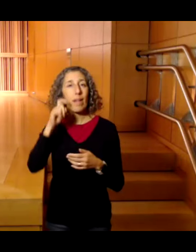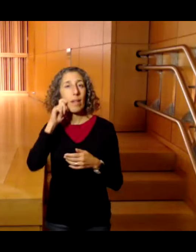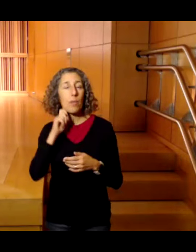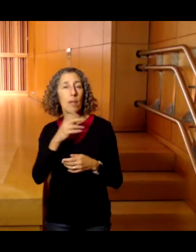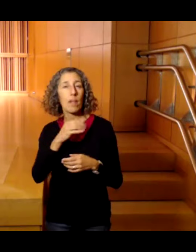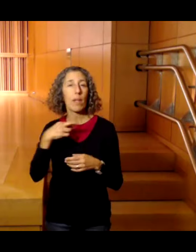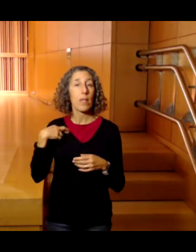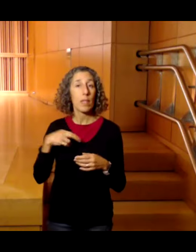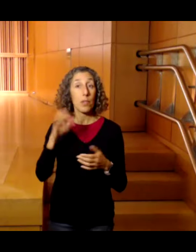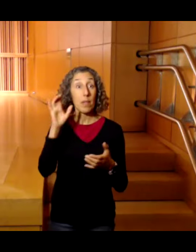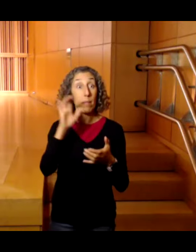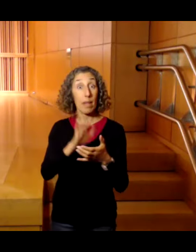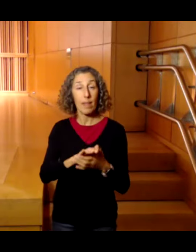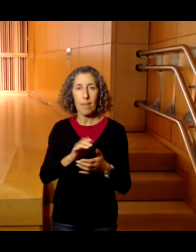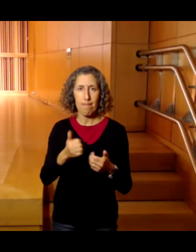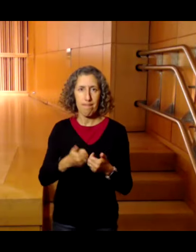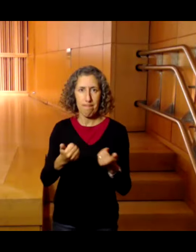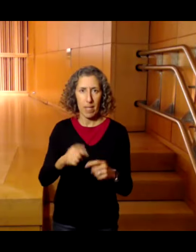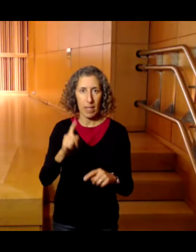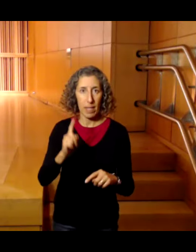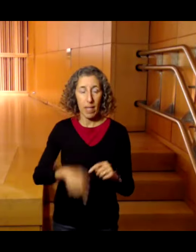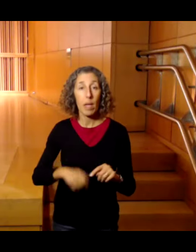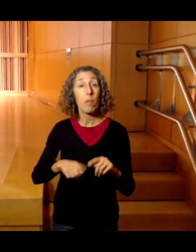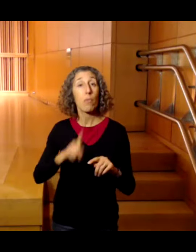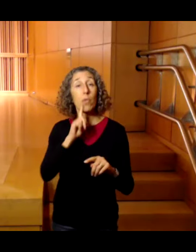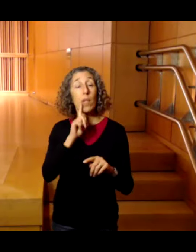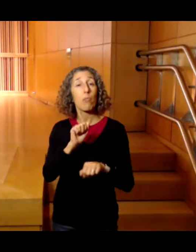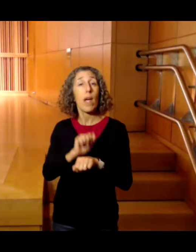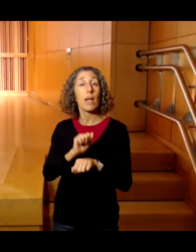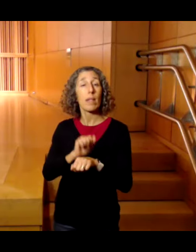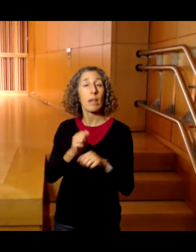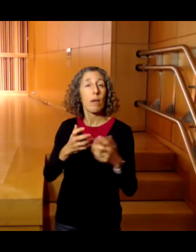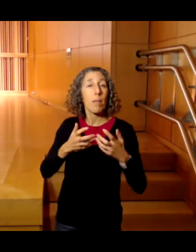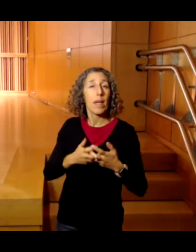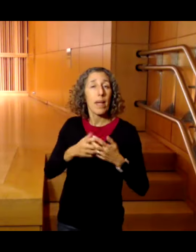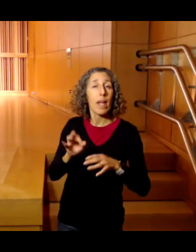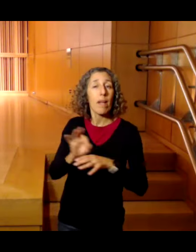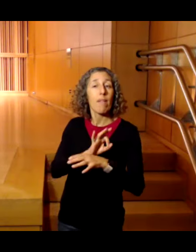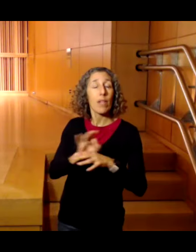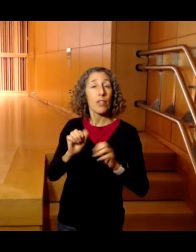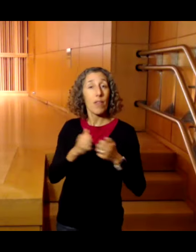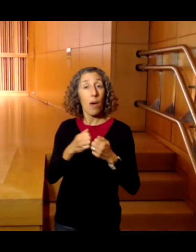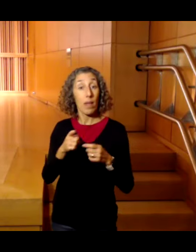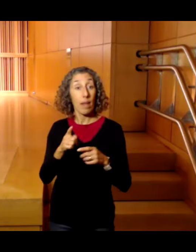are co-constitutive. Indeed, that the practical mechanics of religion and sex are remarkably similar.